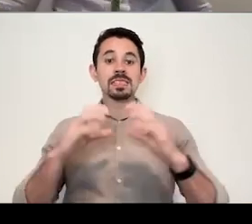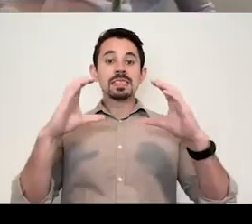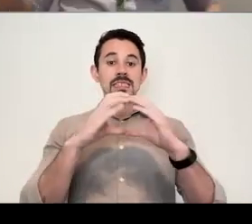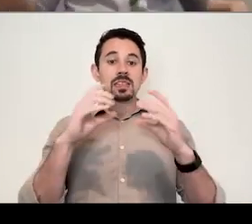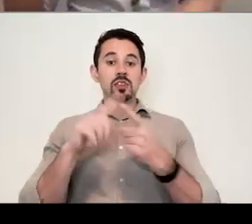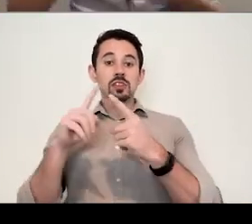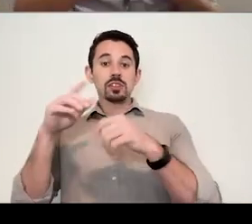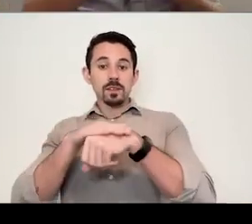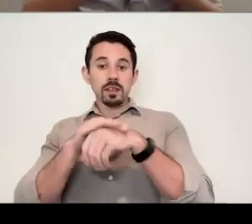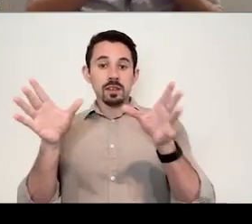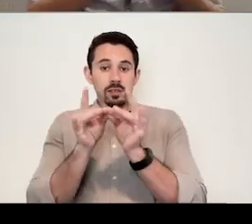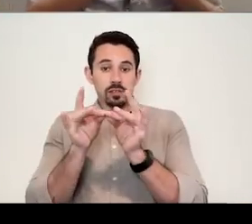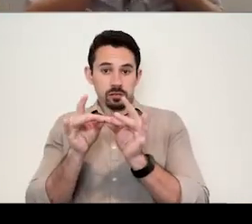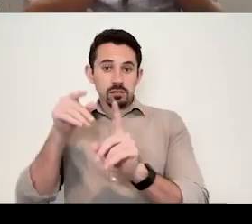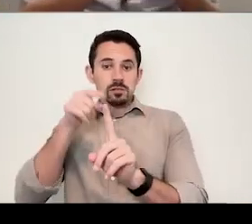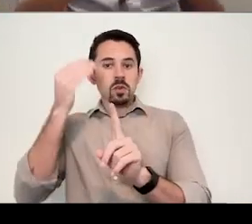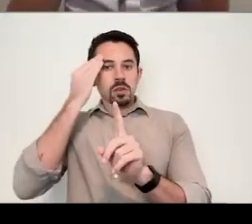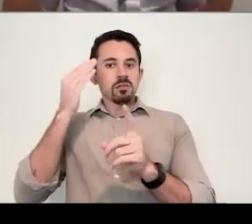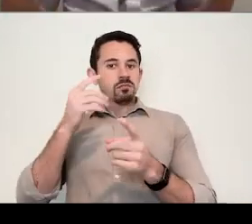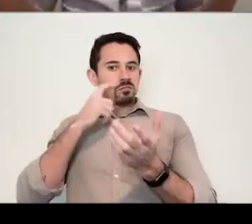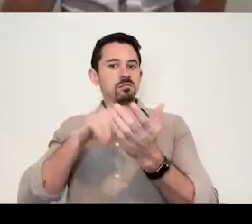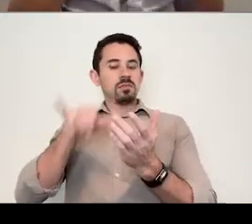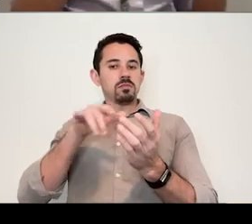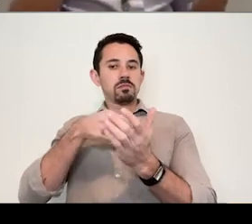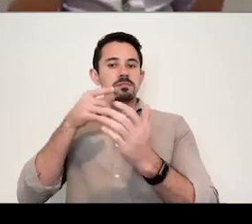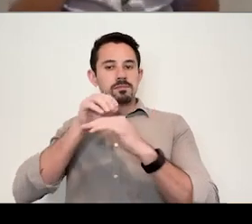Now, cell-to-surface adhesion is known to influence overall biofilm